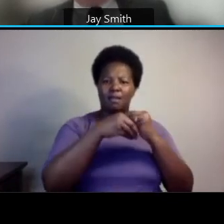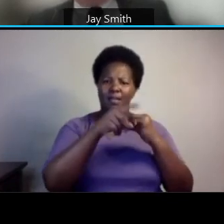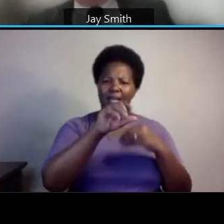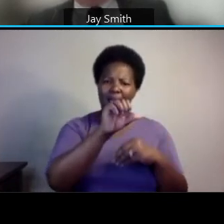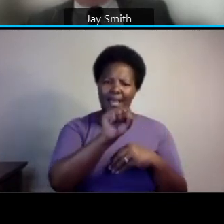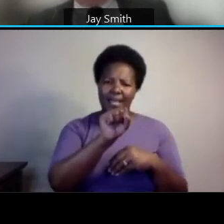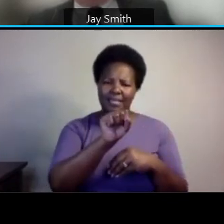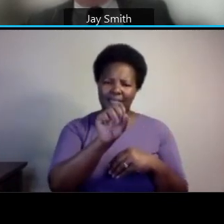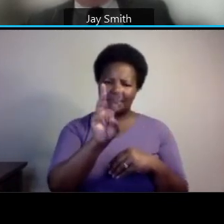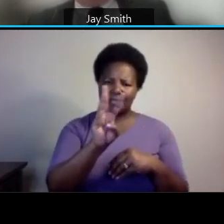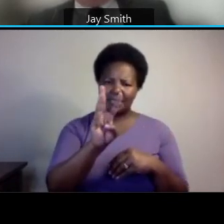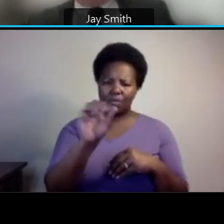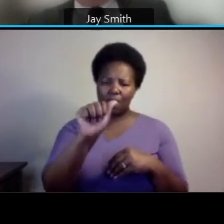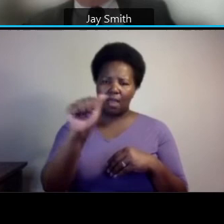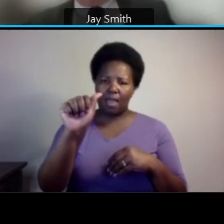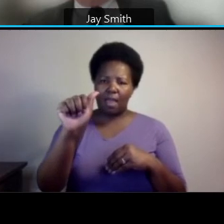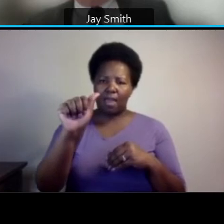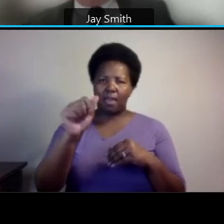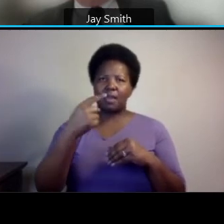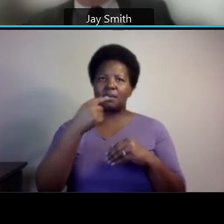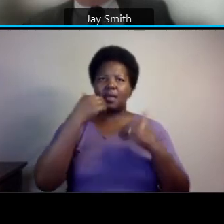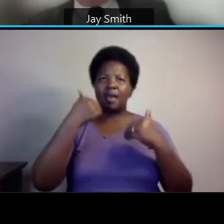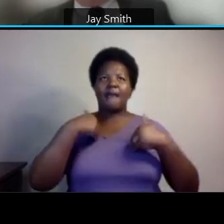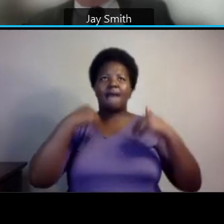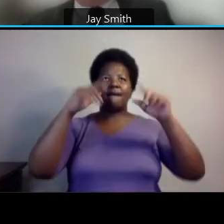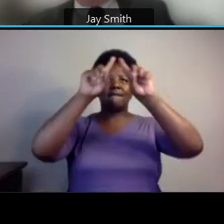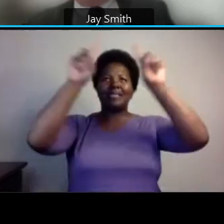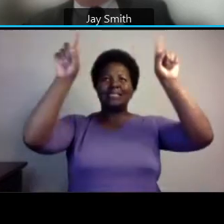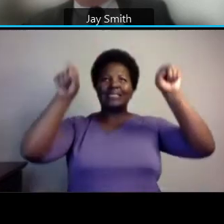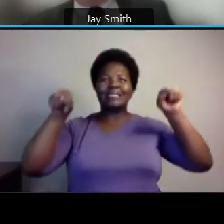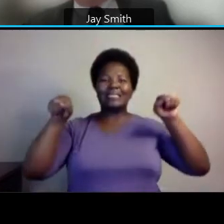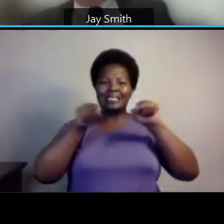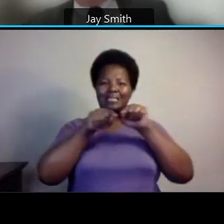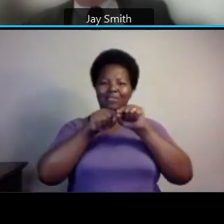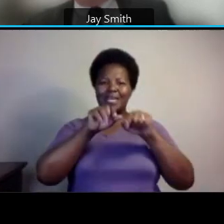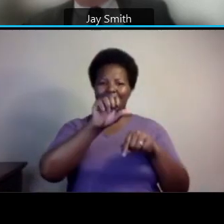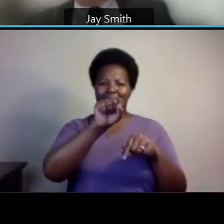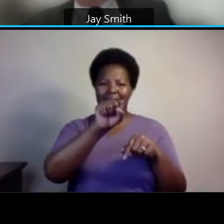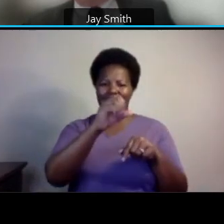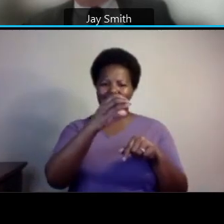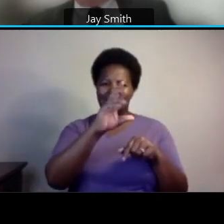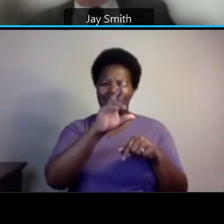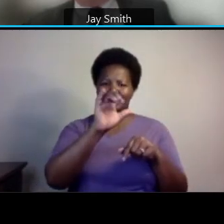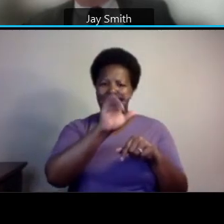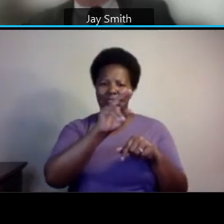suggested would help you know you know given this such a busy intersection a lot of traffic